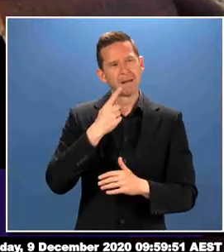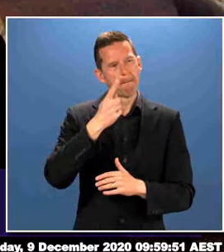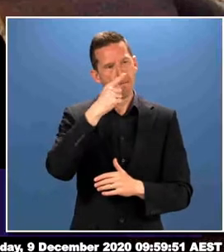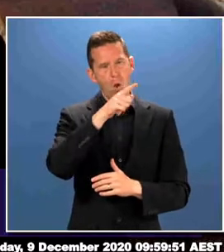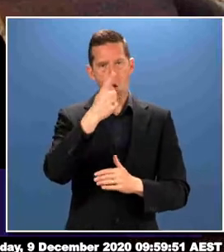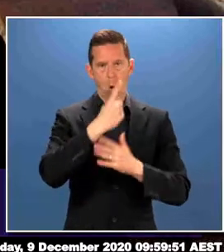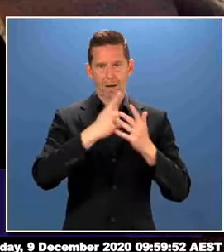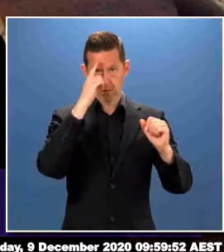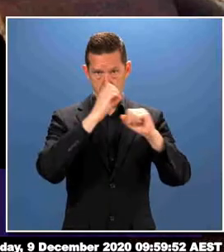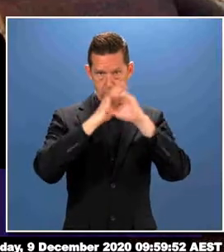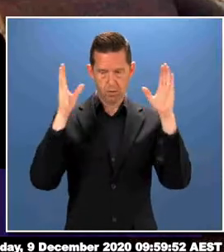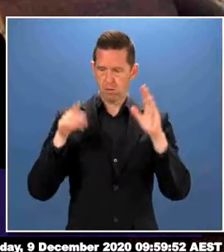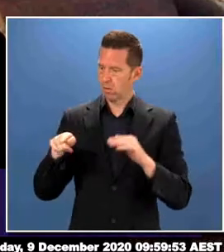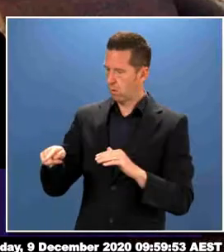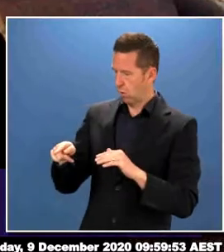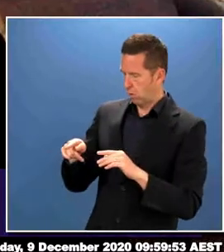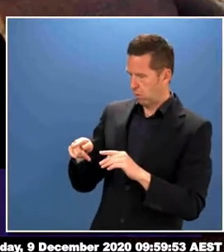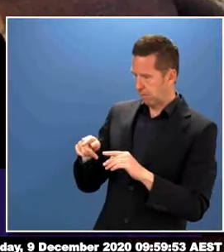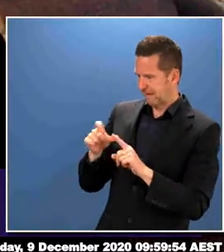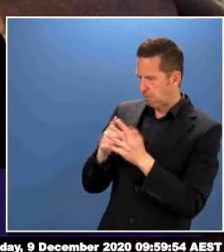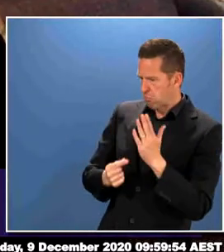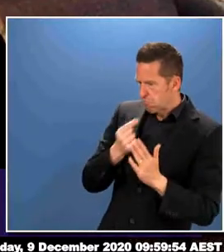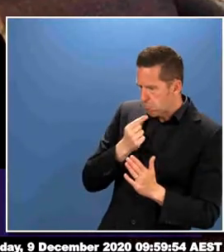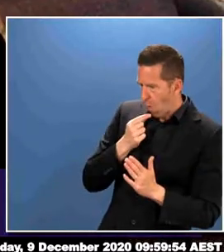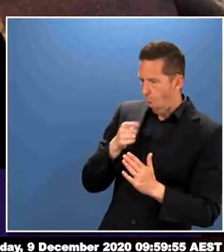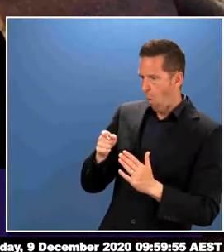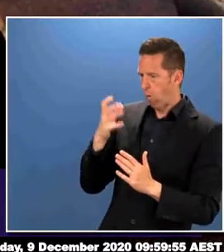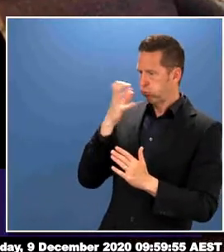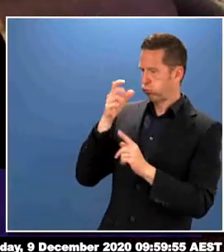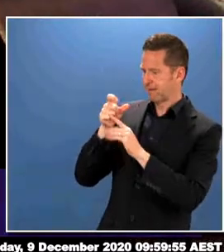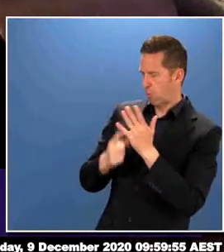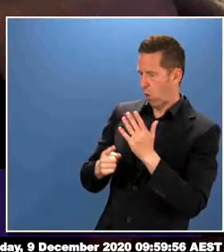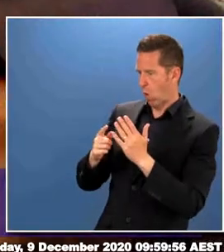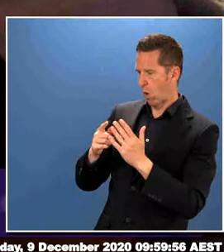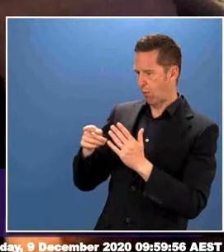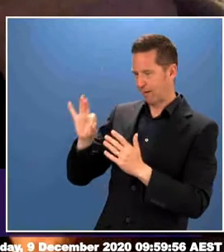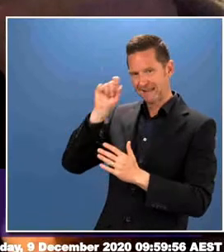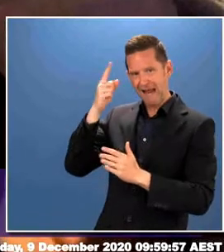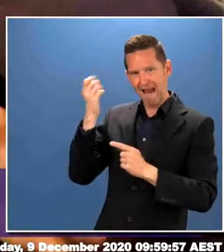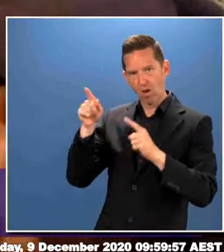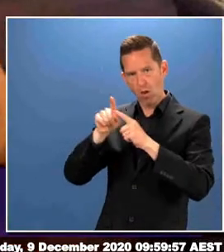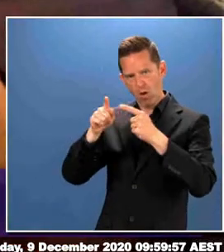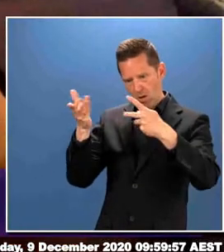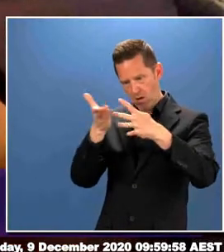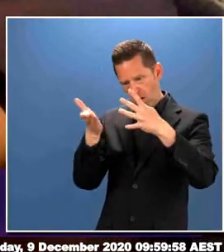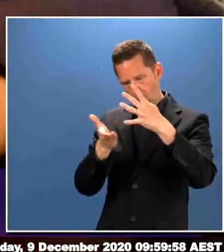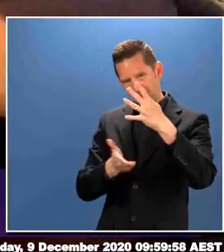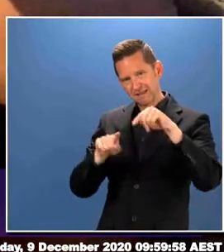low functioning instead of everyone having unique barriers. Once again that relates back to the pro-activity of employers making